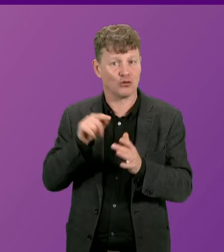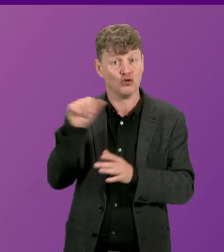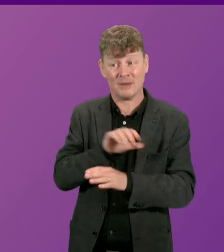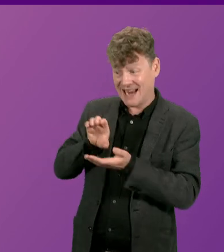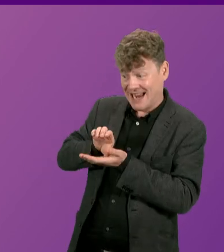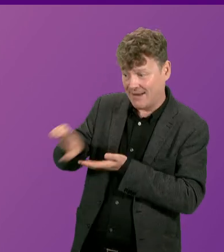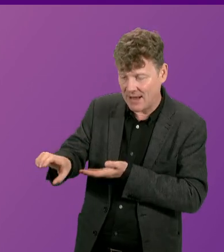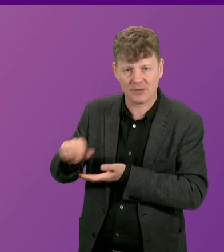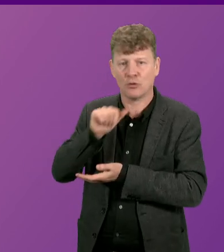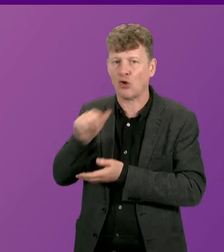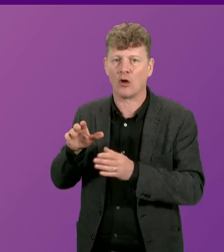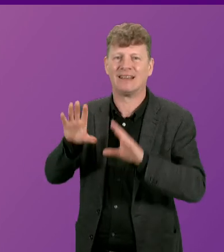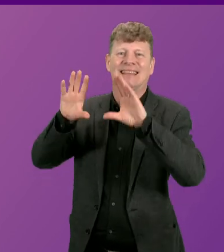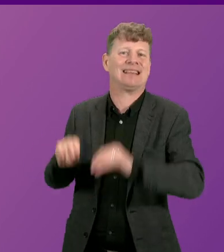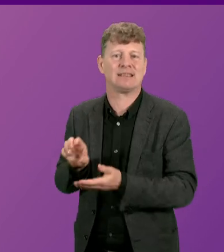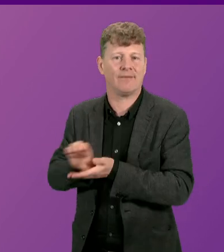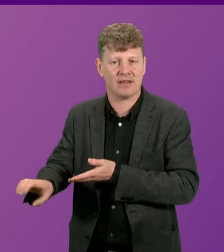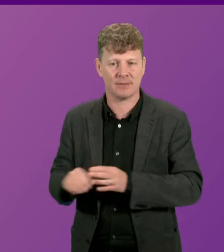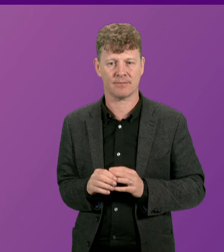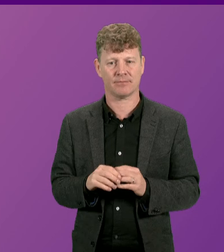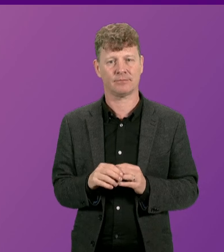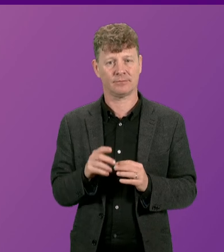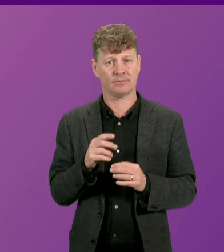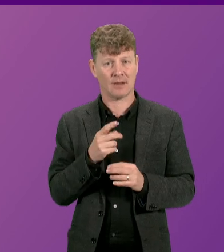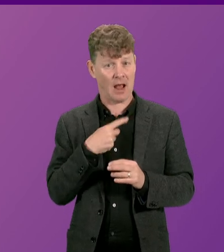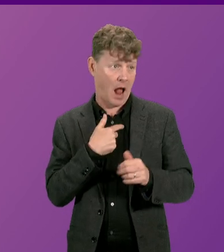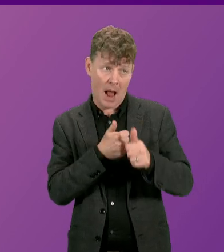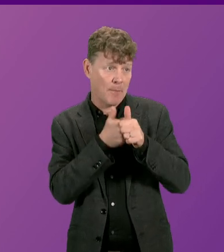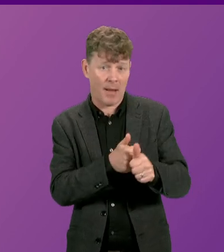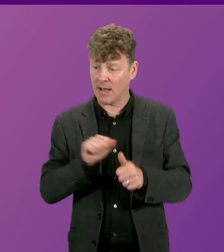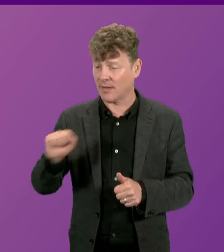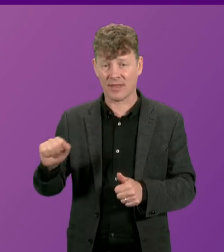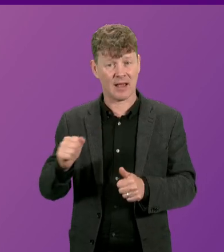not disinvestment. I backed calls from the sector for the Government to hold a festivals